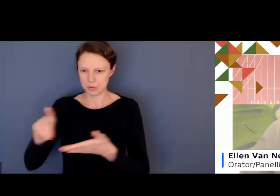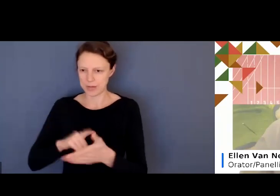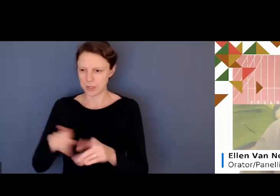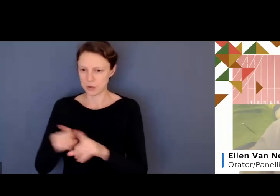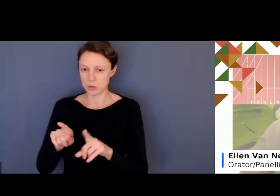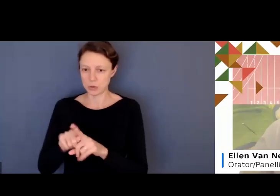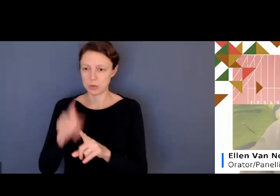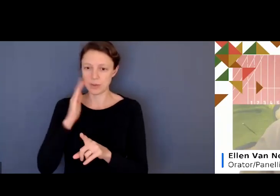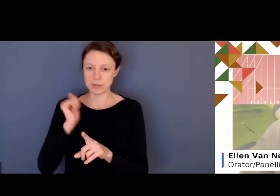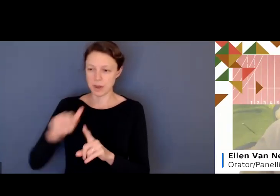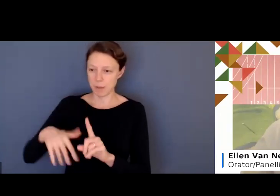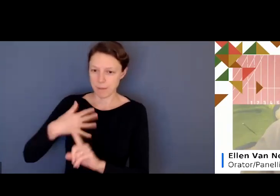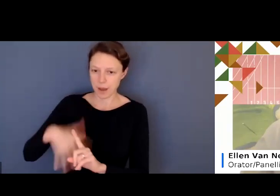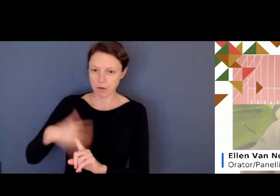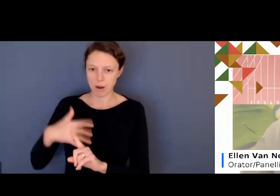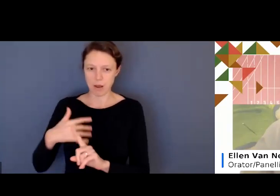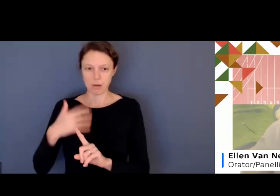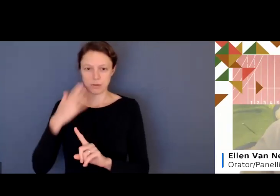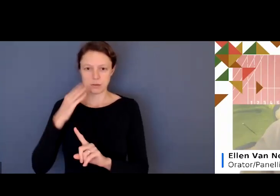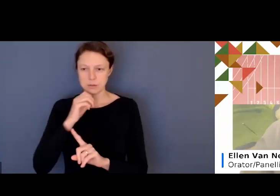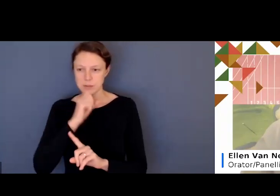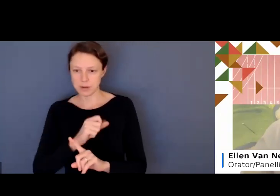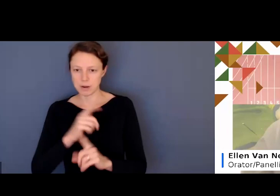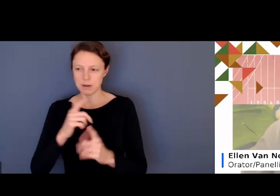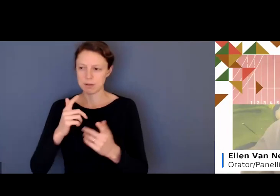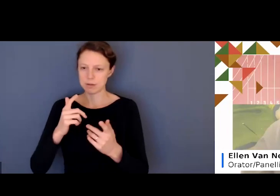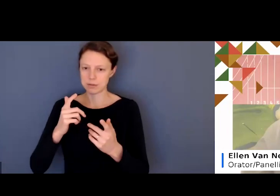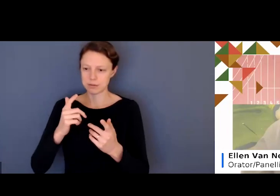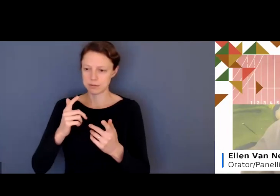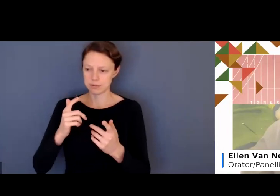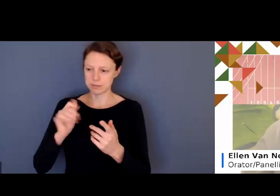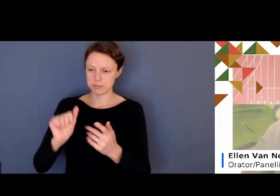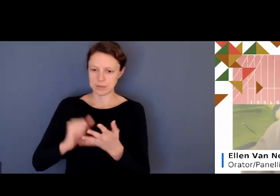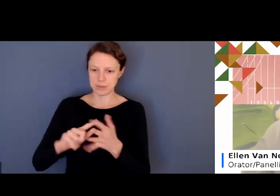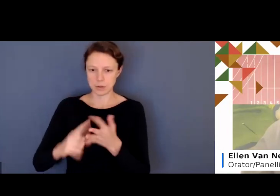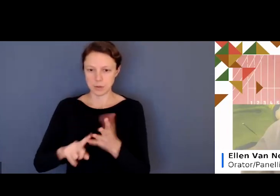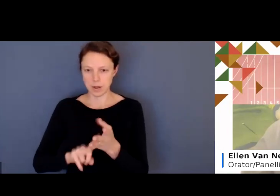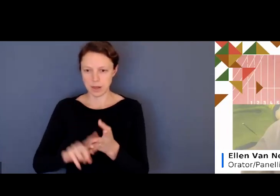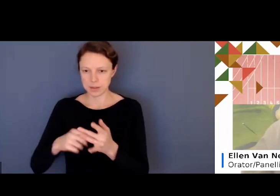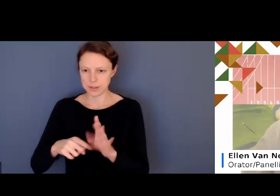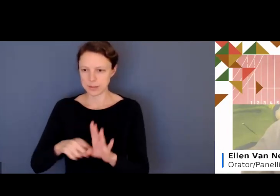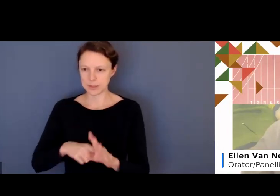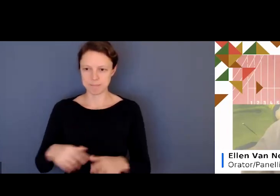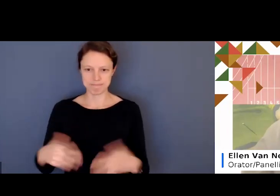genders and sexualities to play.